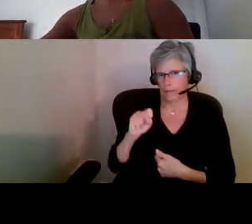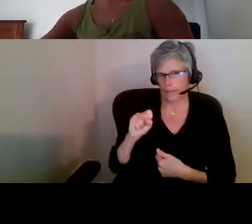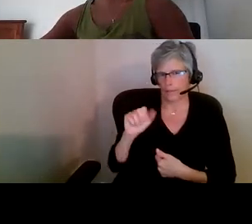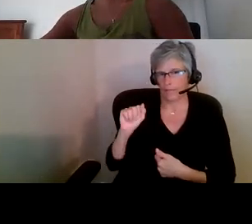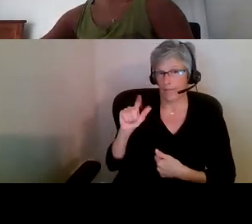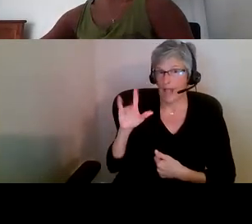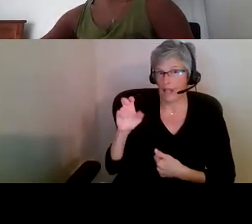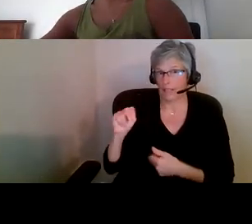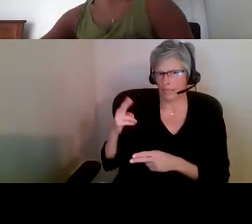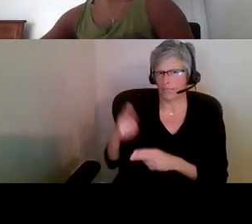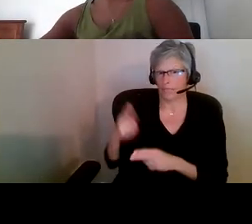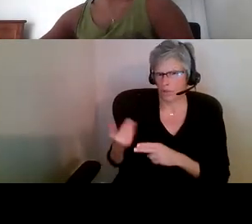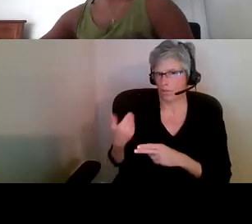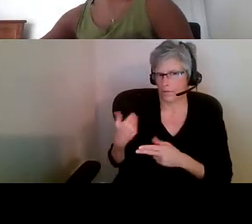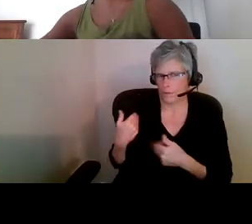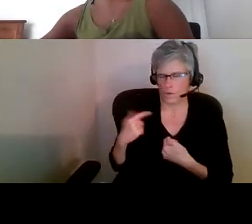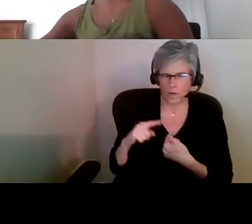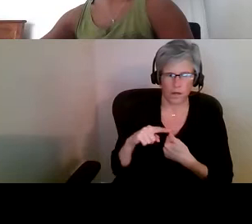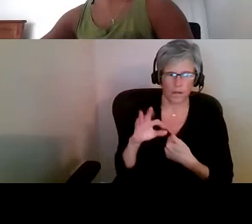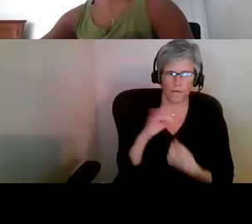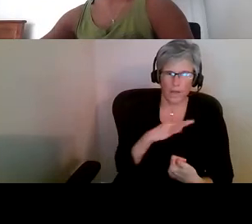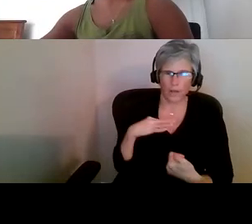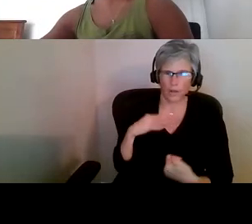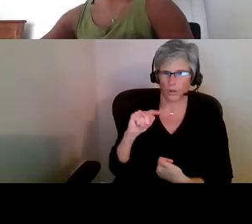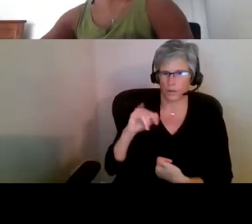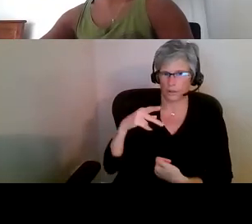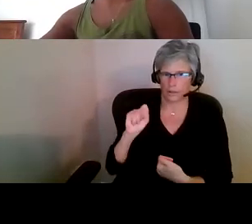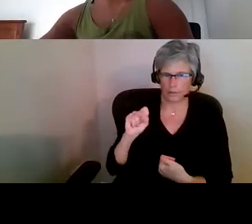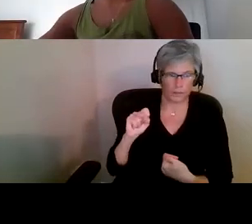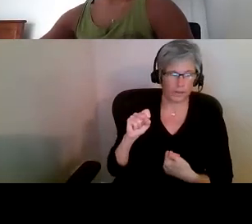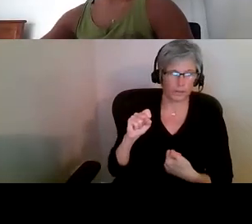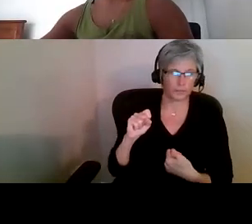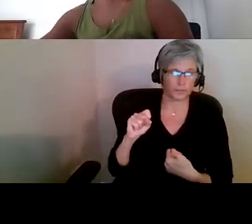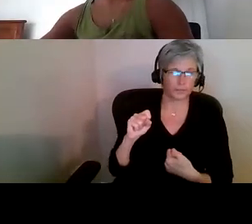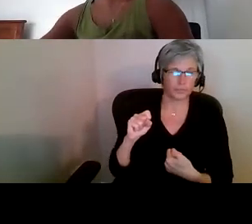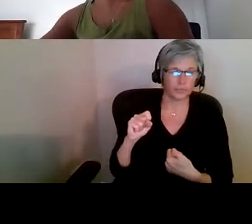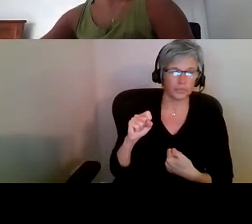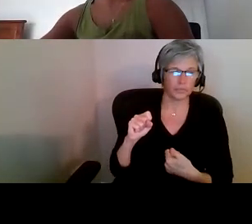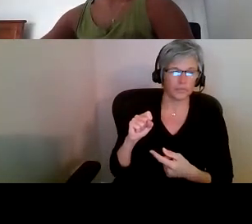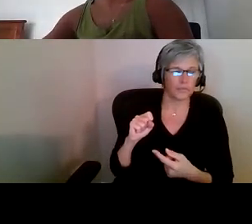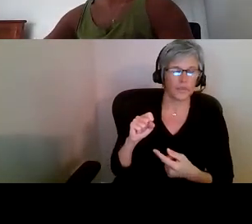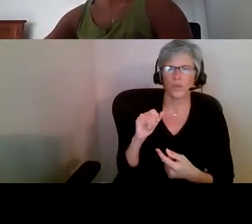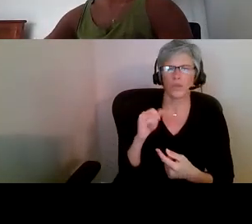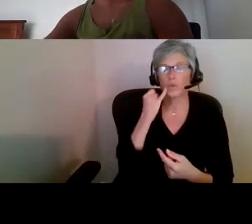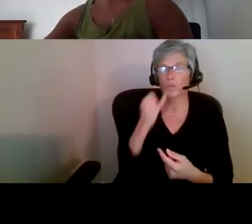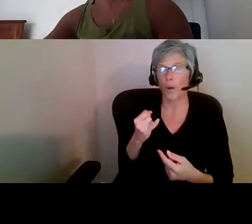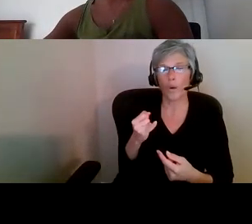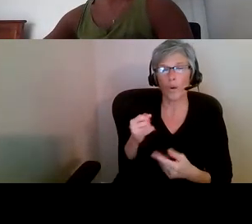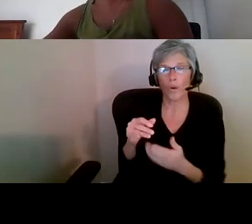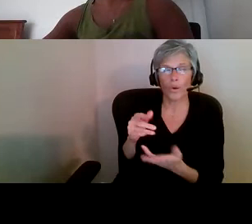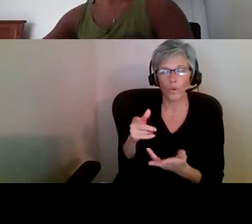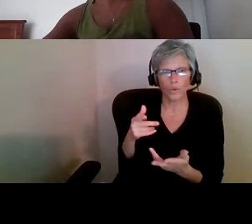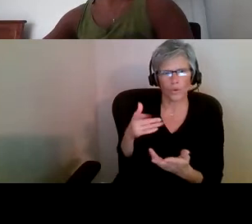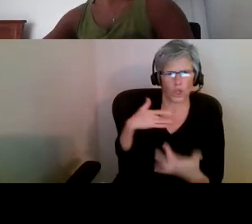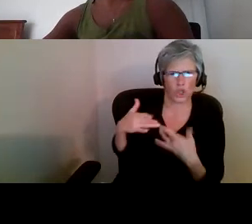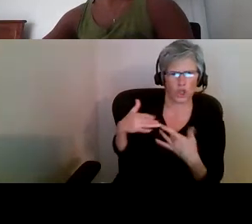and that gives you places to go if you have any concerns about a student, so here is the